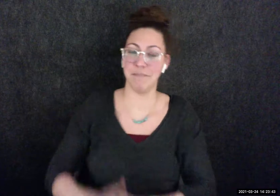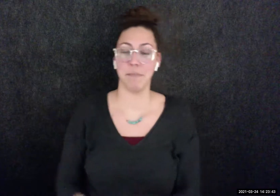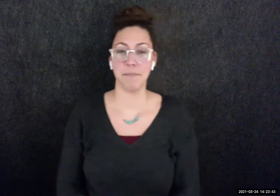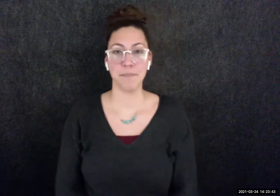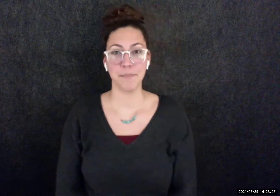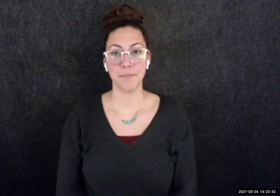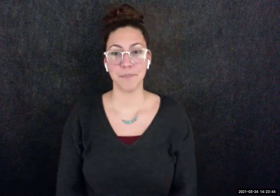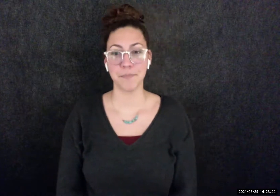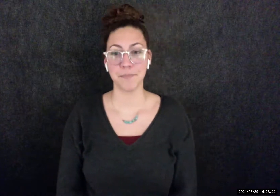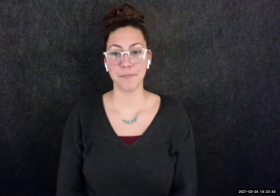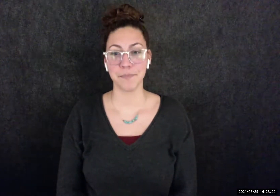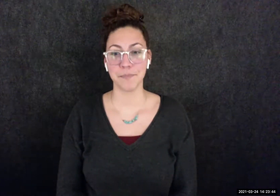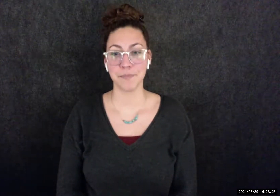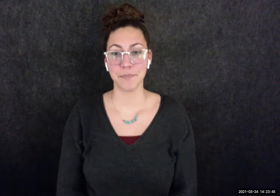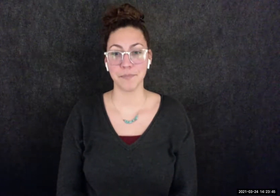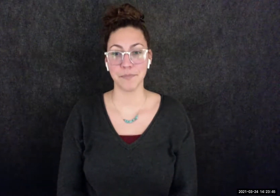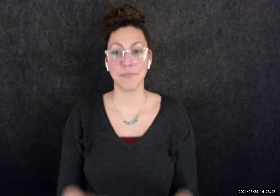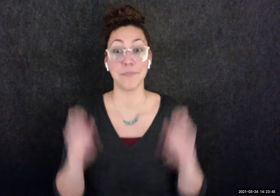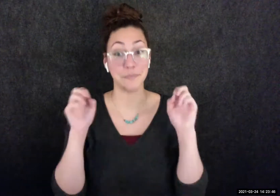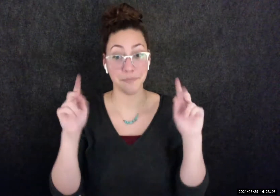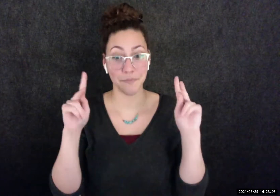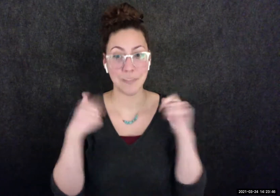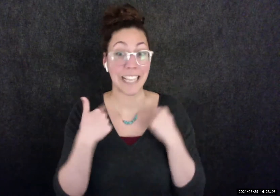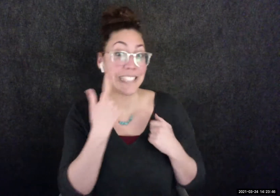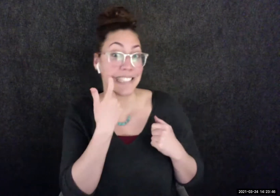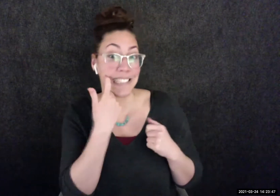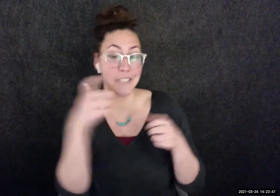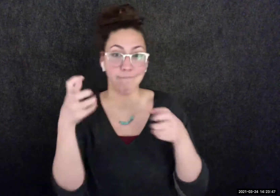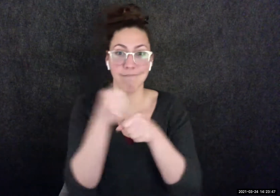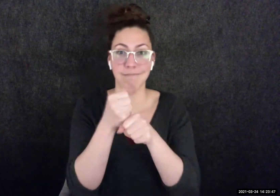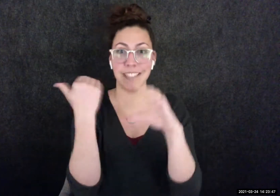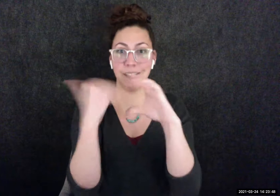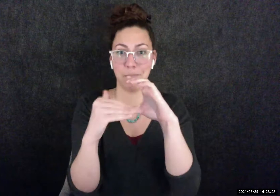Megan Elam: Alrighty, so I just received the email. And what I want to do at this point